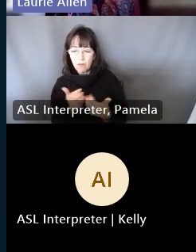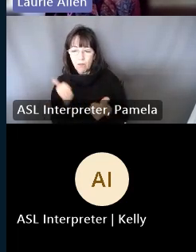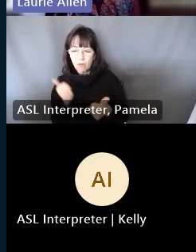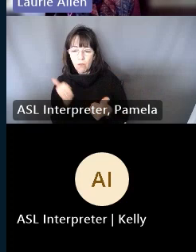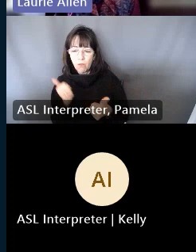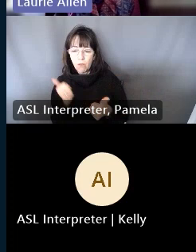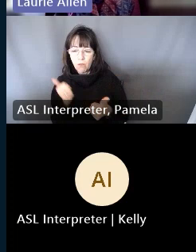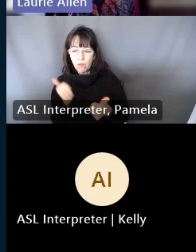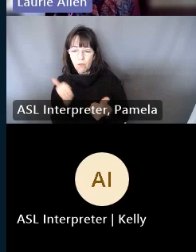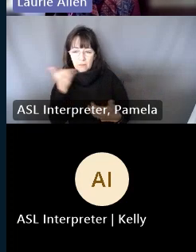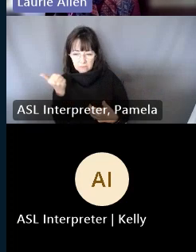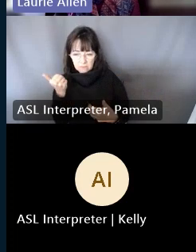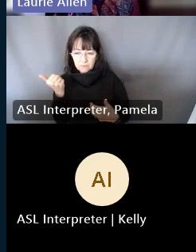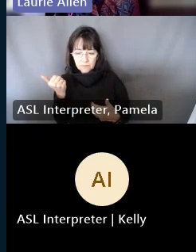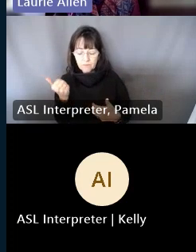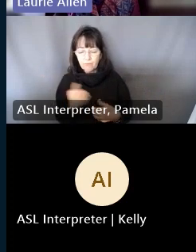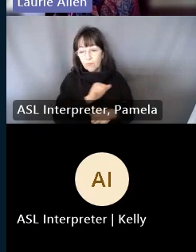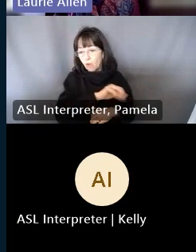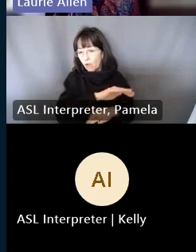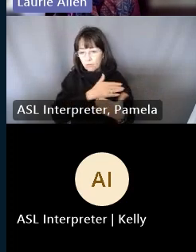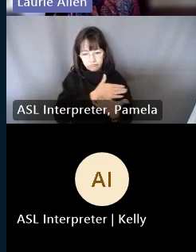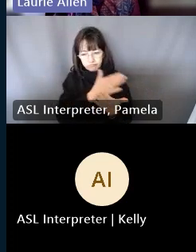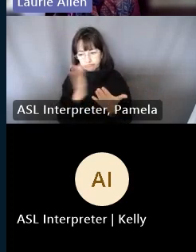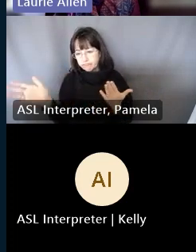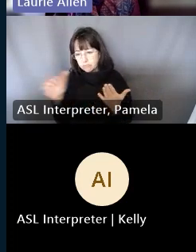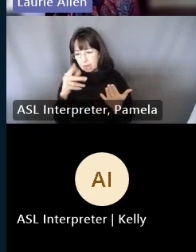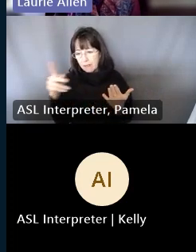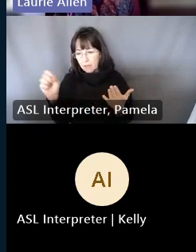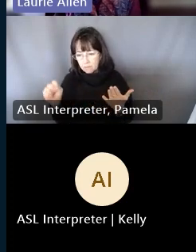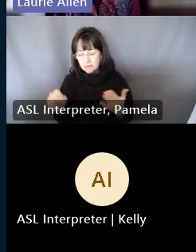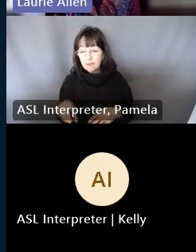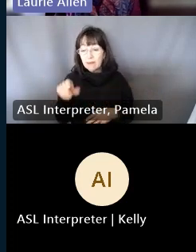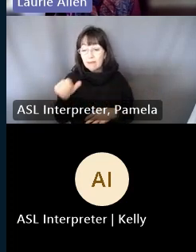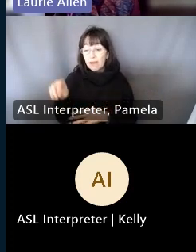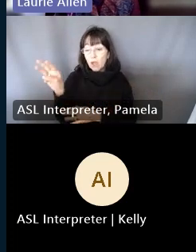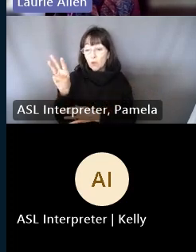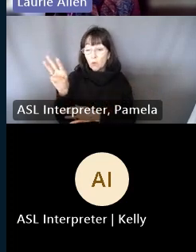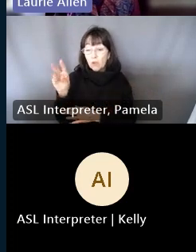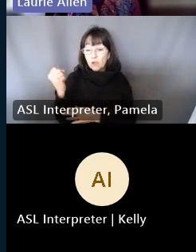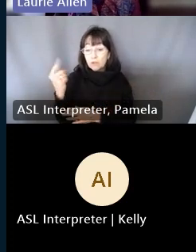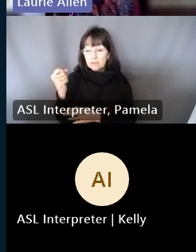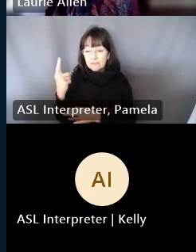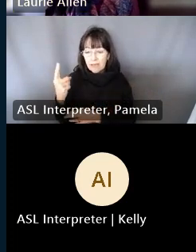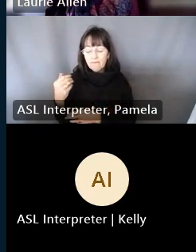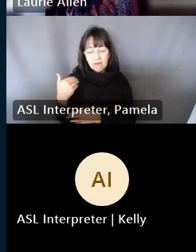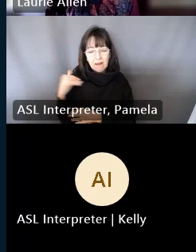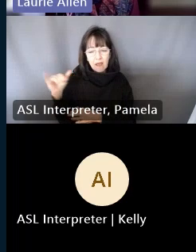And we've got other additional Color Filters that we added in Windows 11, including things like Grayscale.